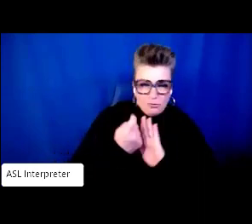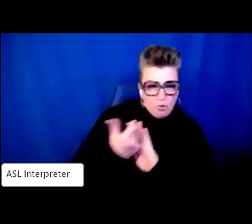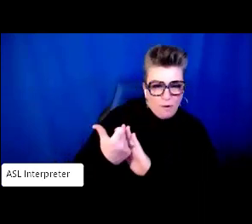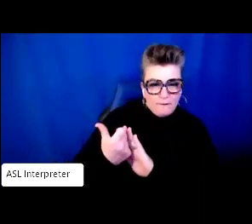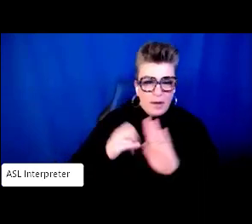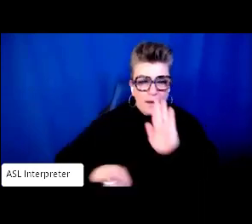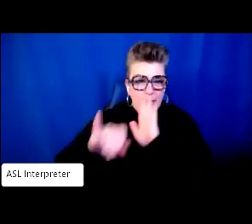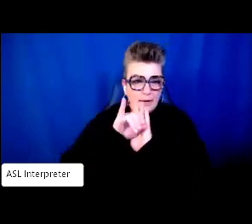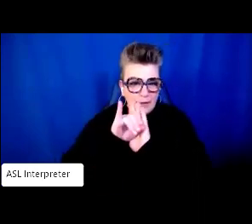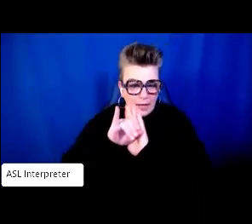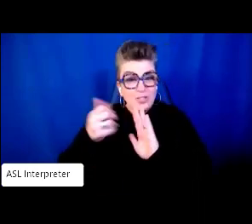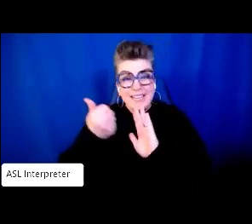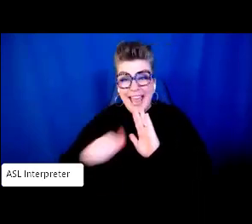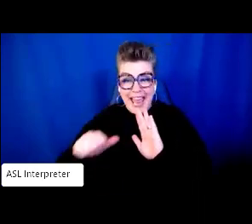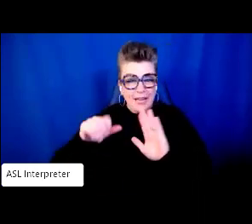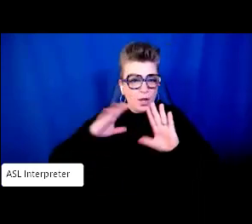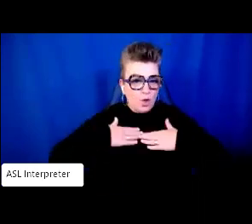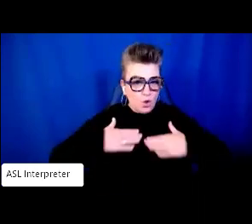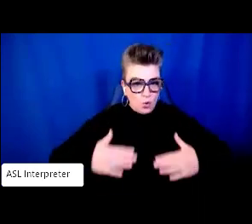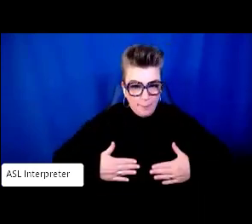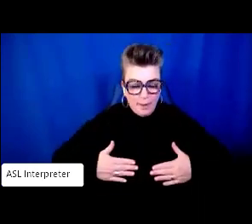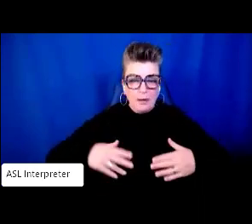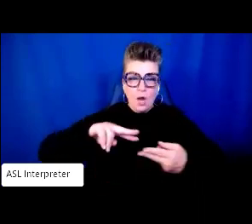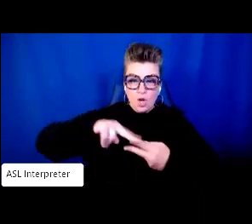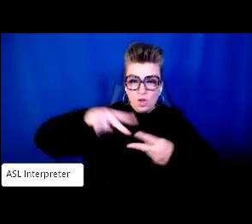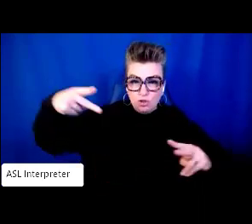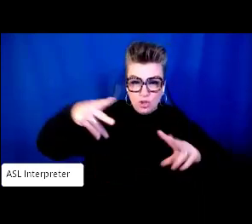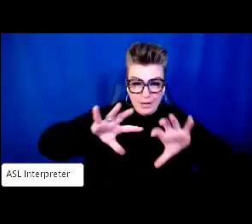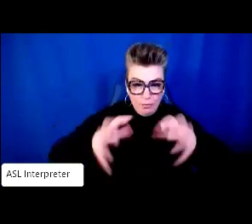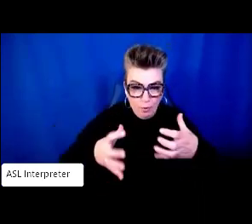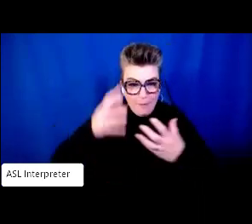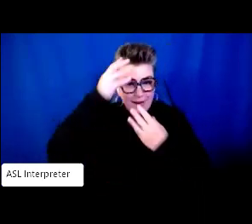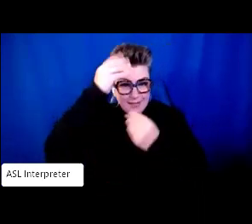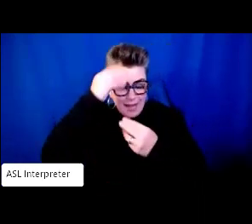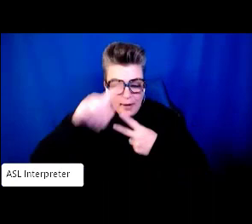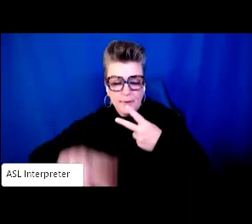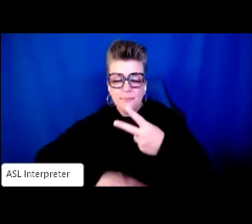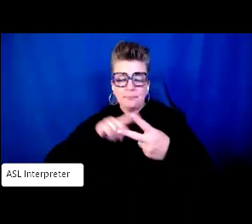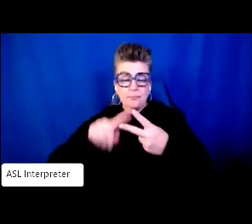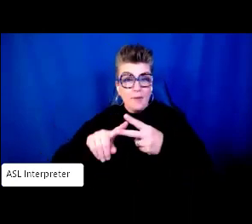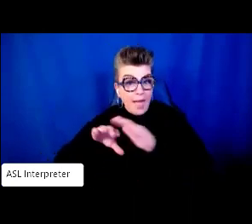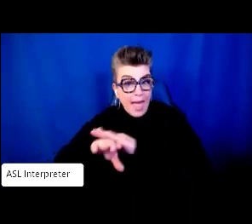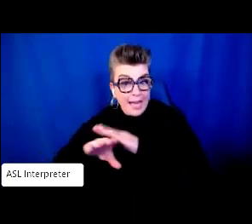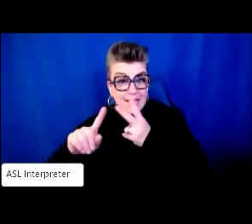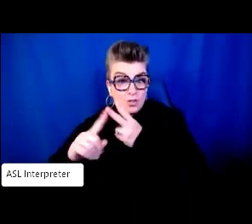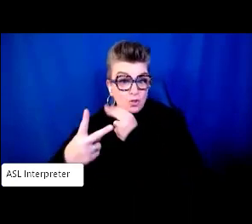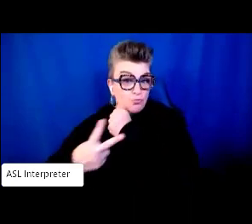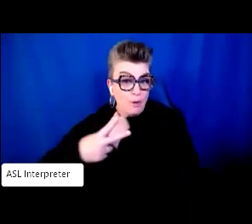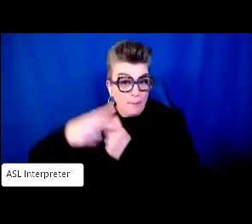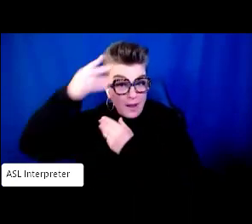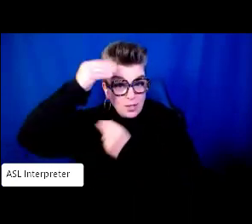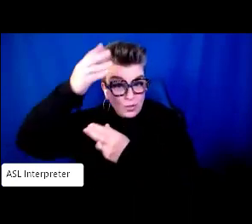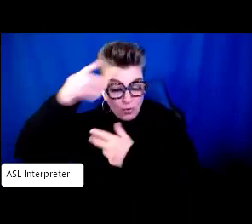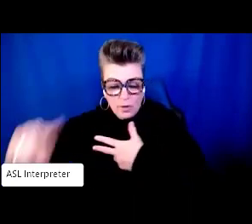submit data to specific controlled access repositories and investigator responsibilities for the secondary use of these data.